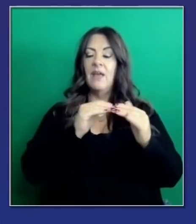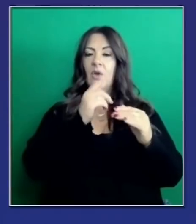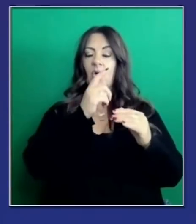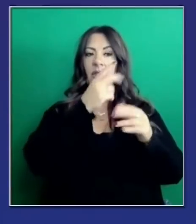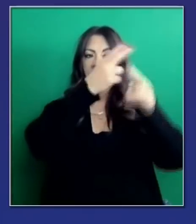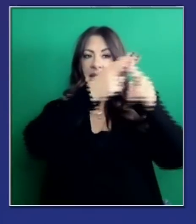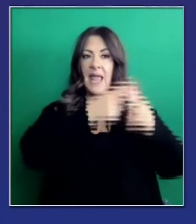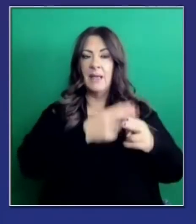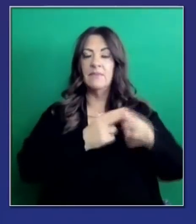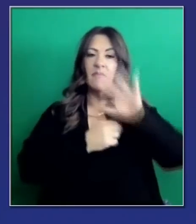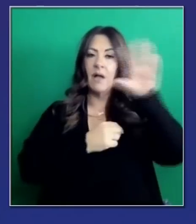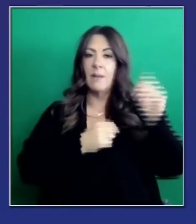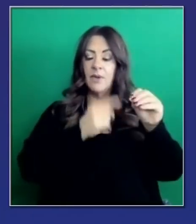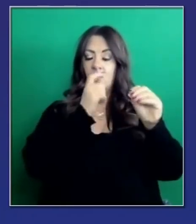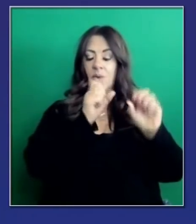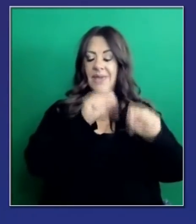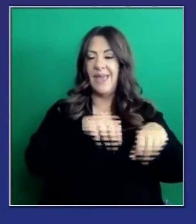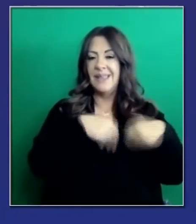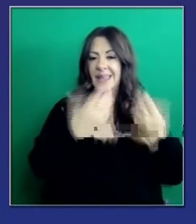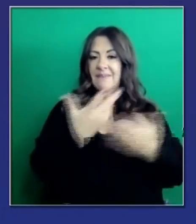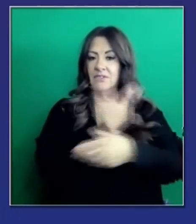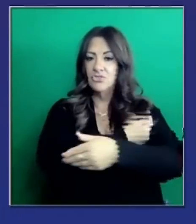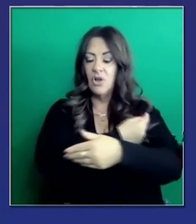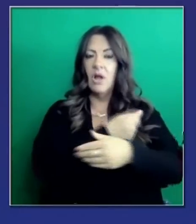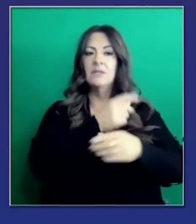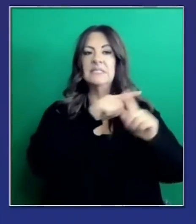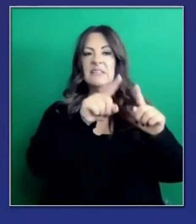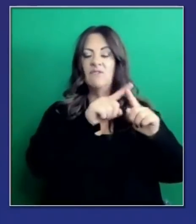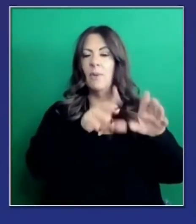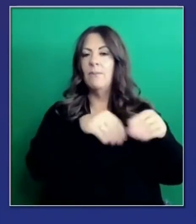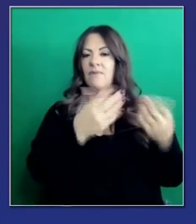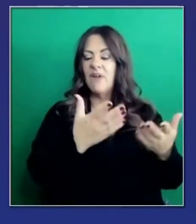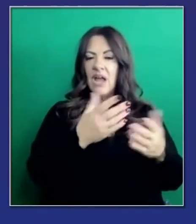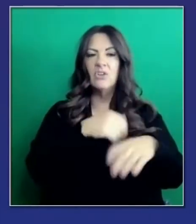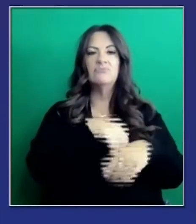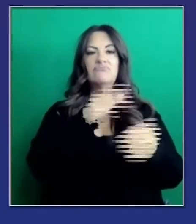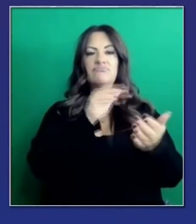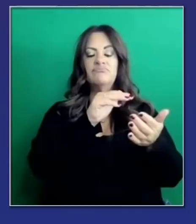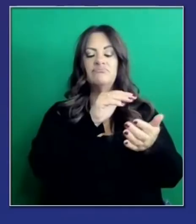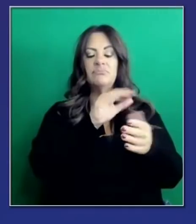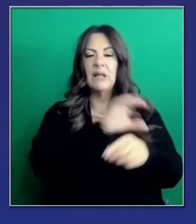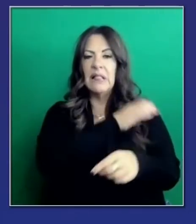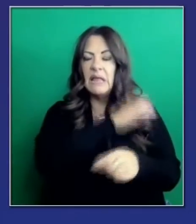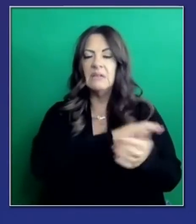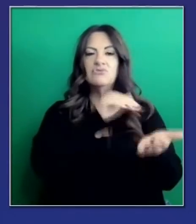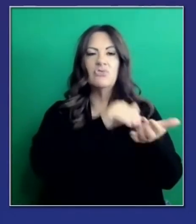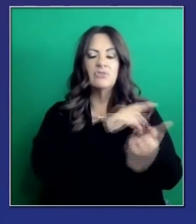THE MOST IMPORTANT POINT I WANT TO MAKE ABOUT THE MY TURN PILOT, IT IS ONLY AS GOOD AS THE CLINICS AND PROVIDER NETWORK IS.